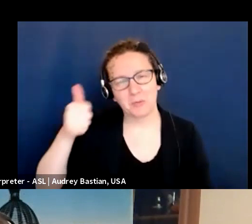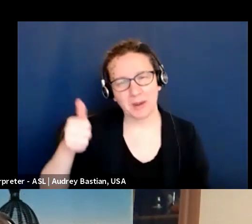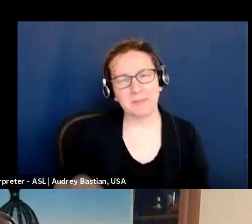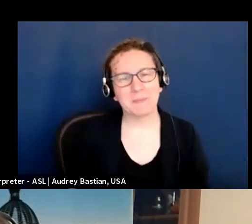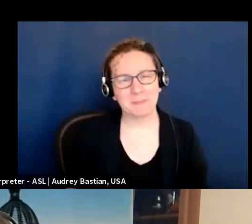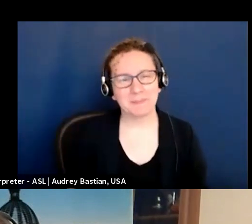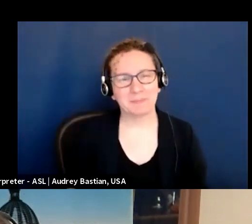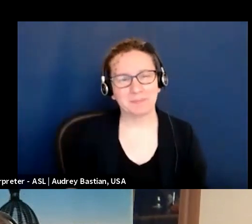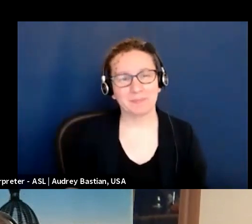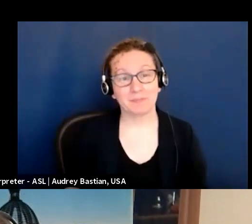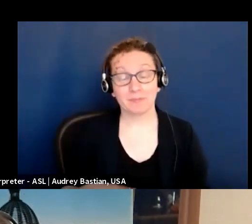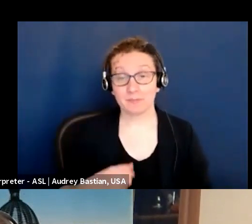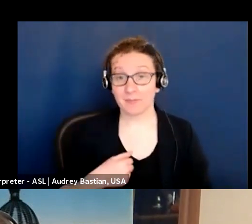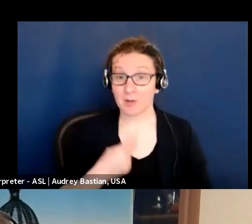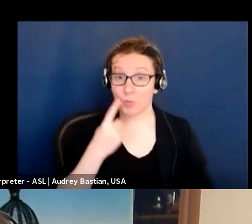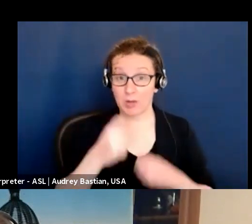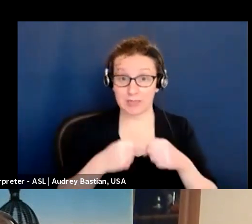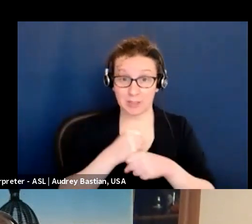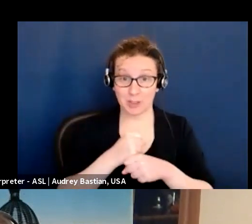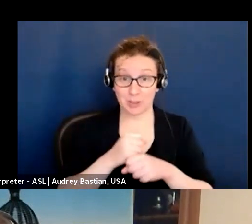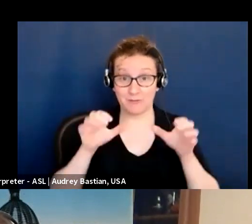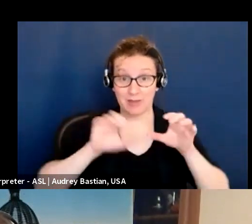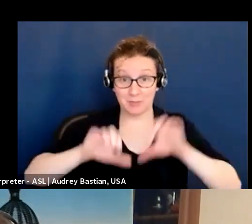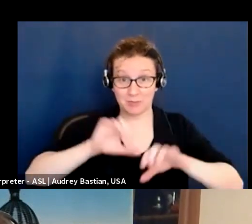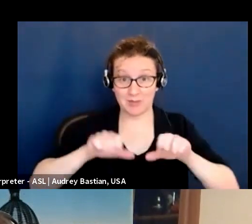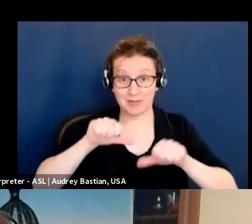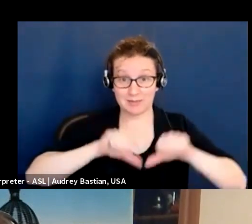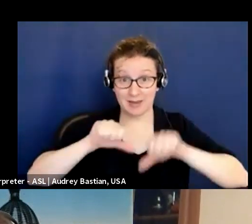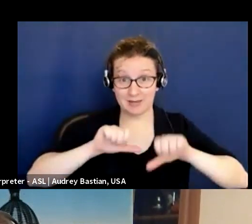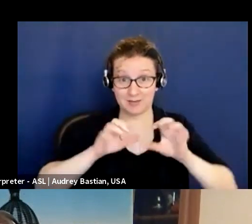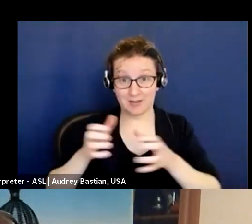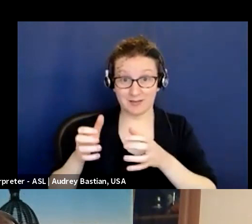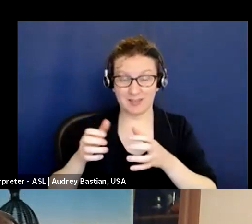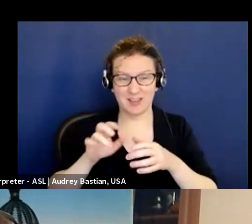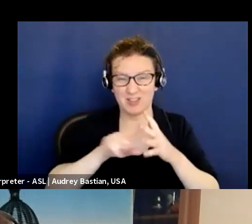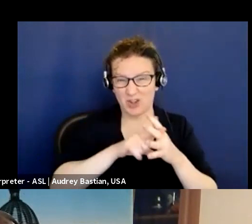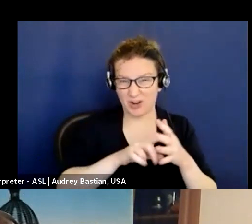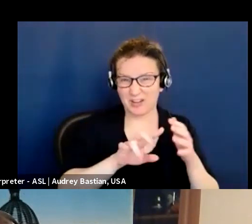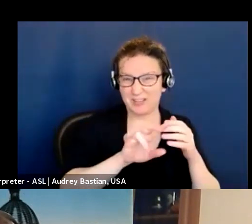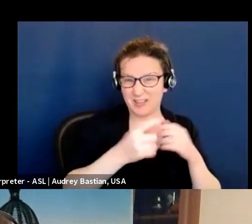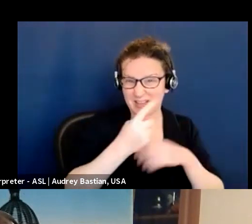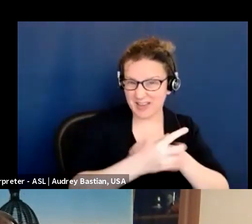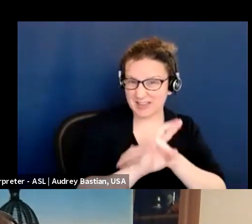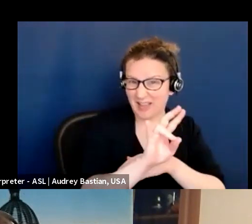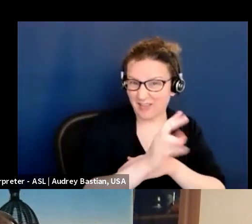I took a year of chemistry and science classes and I was basically starting the day at 7:00 a.m. and ending it at 2:00 a.m..